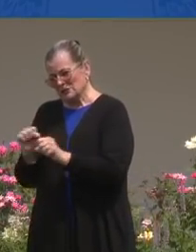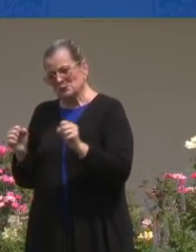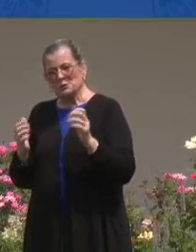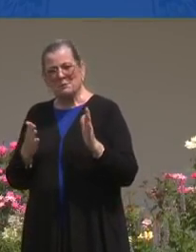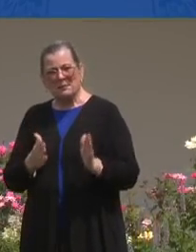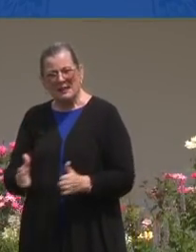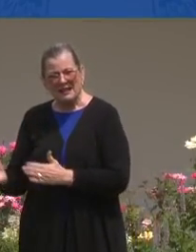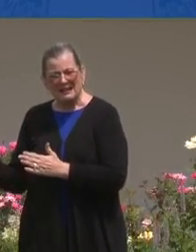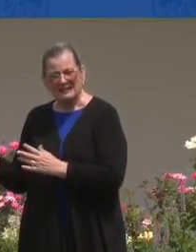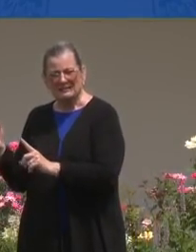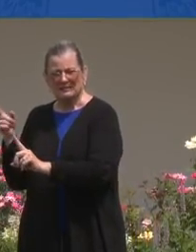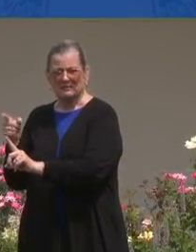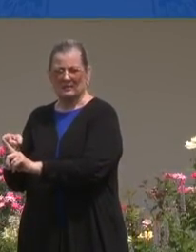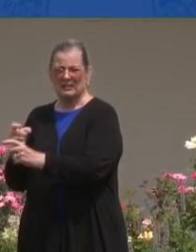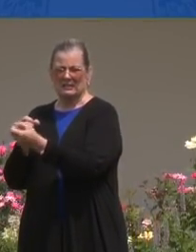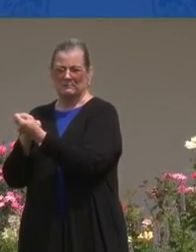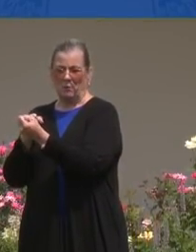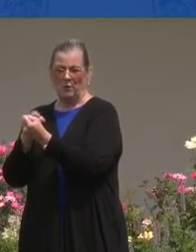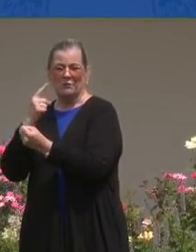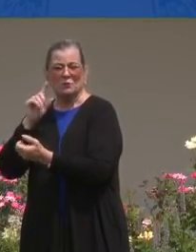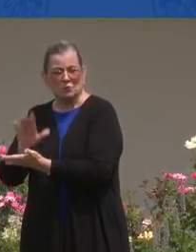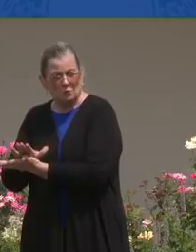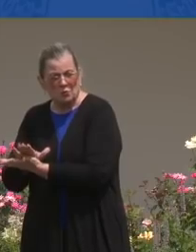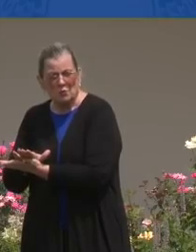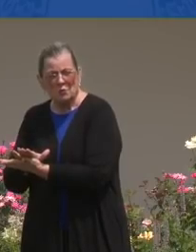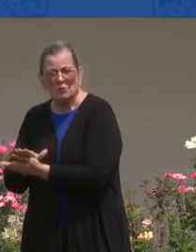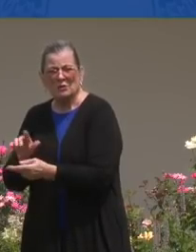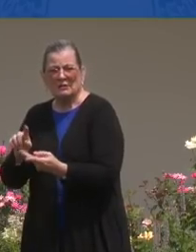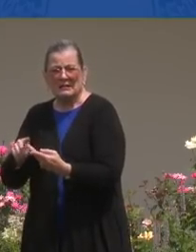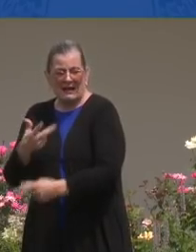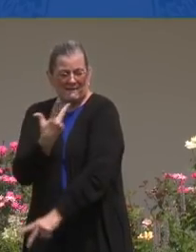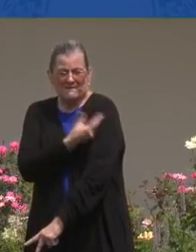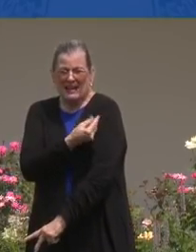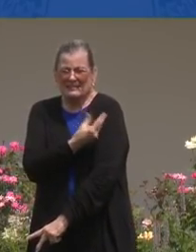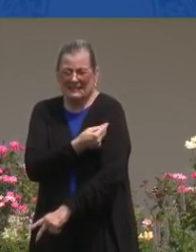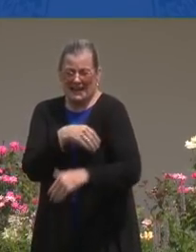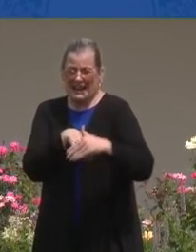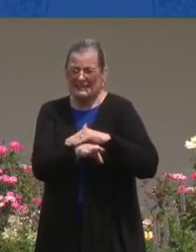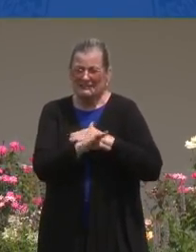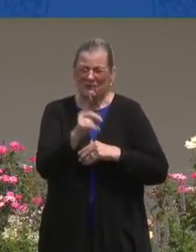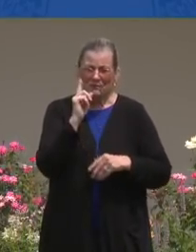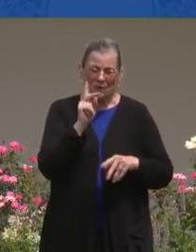and expanding access to vaccines for disabled Americans. As part of my Build Back Better Plan,